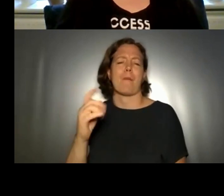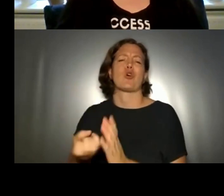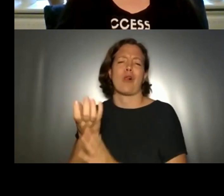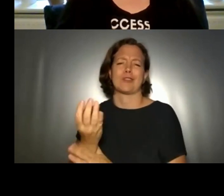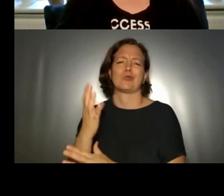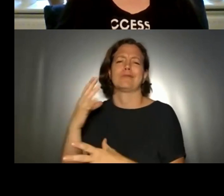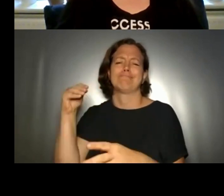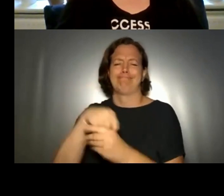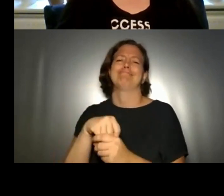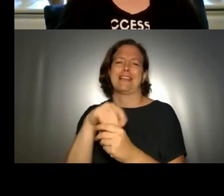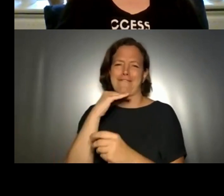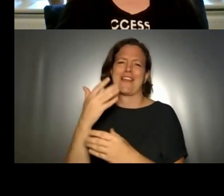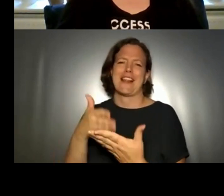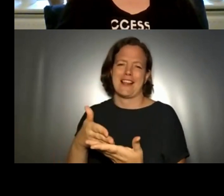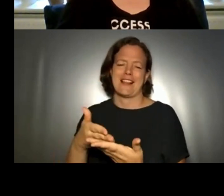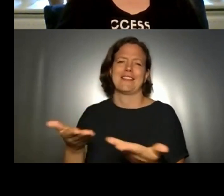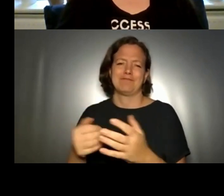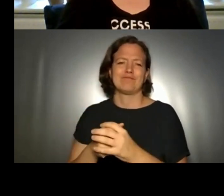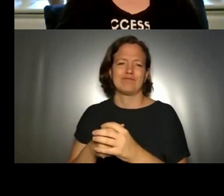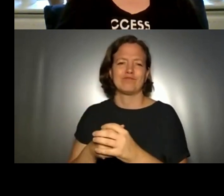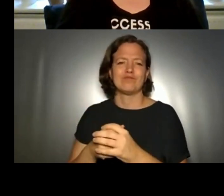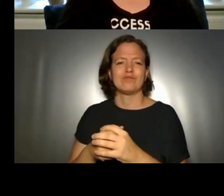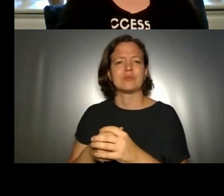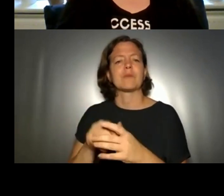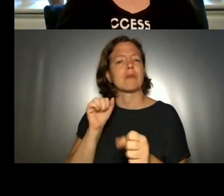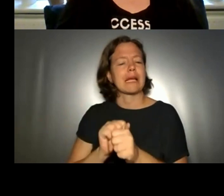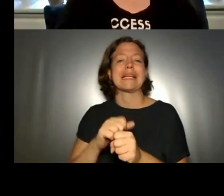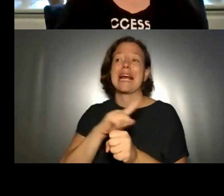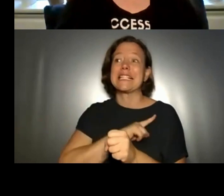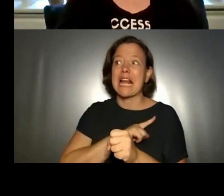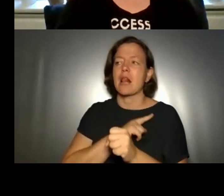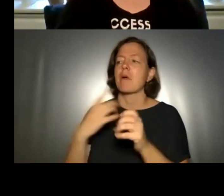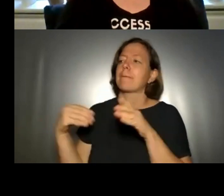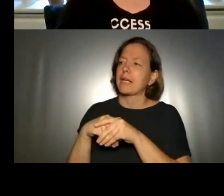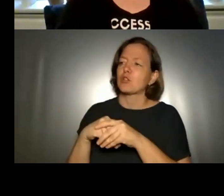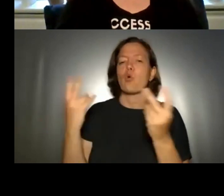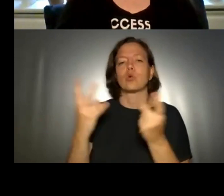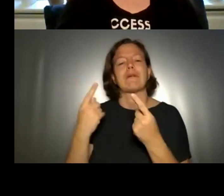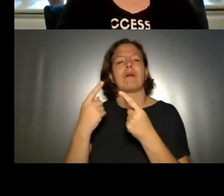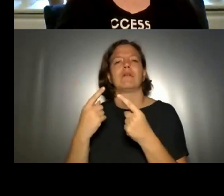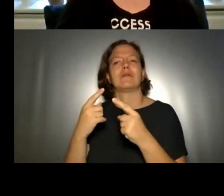Nina Mühlemann: It can be characters that we play or we can be playing ourselves. It can be also personal.